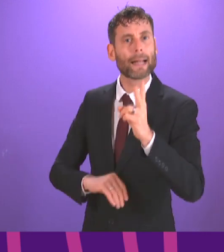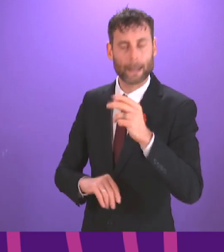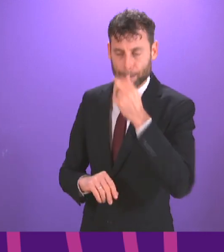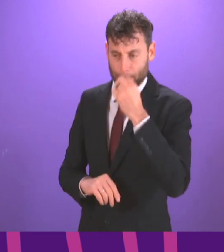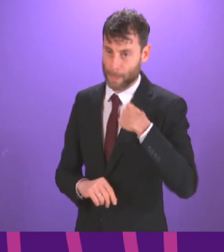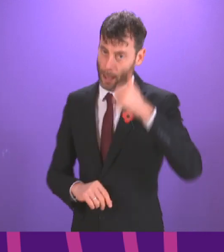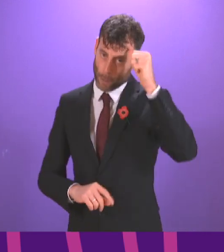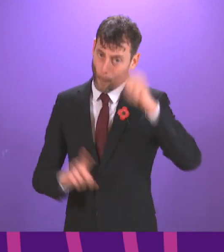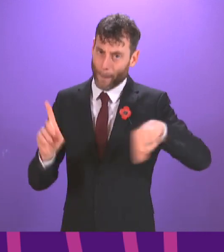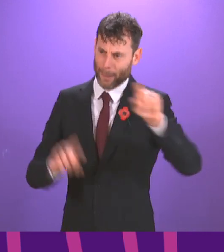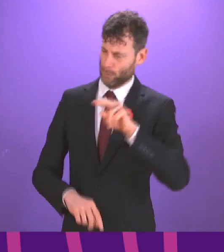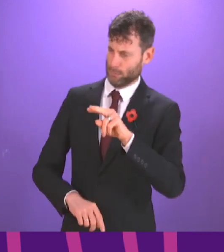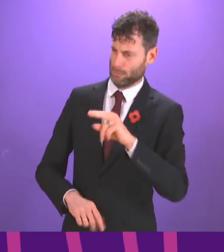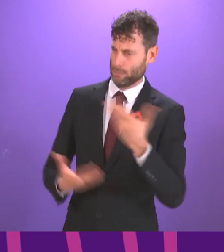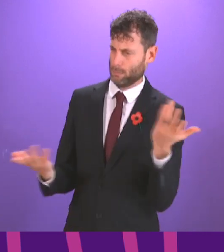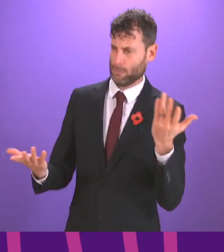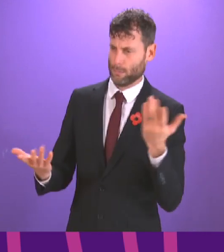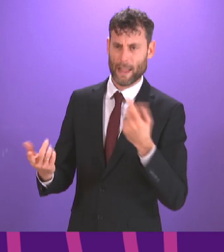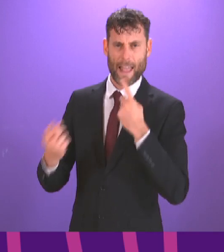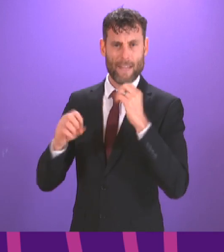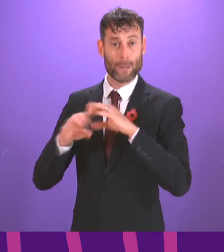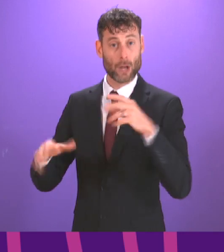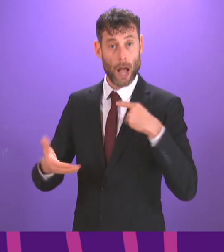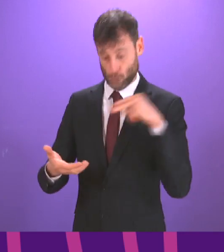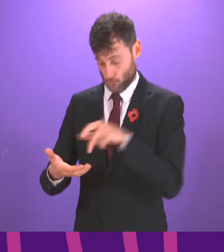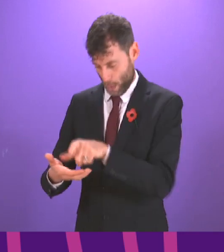will have caused to people across the country. I first saw the leaflet when it went through